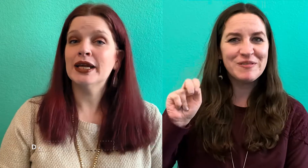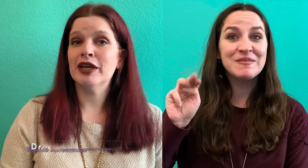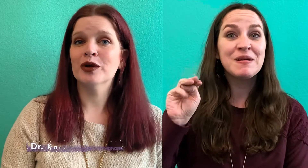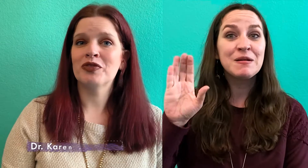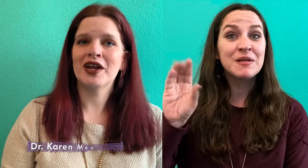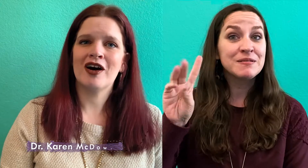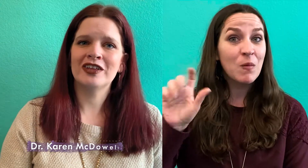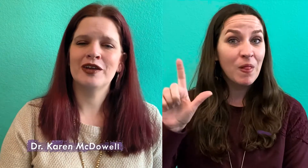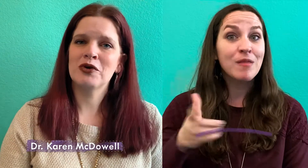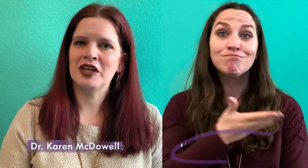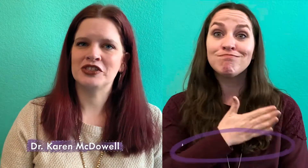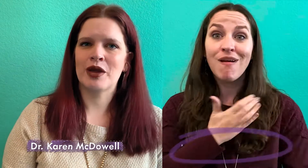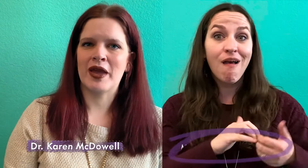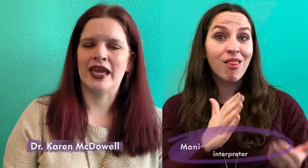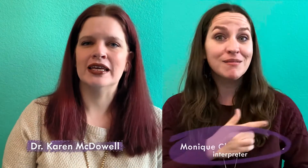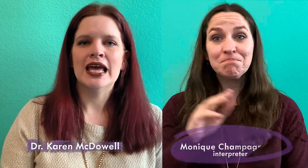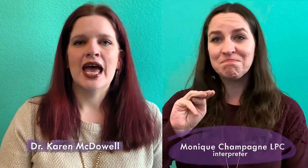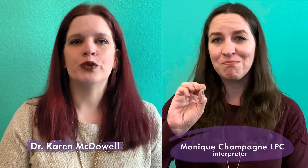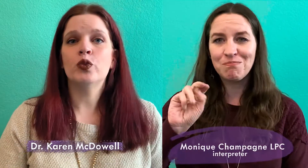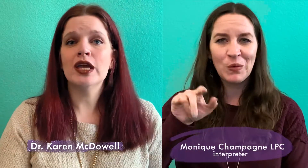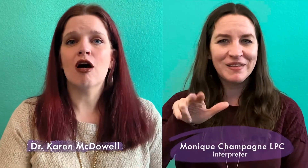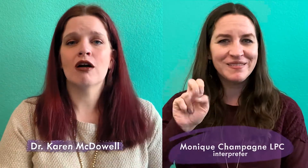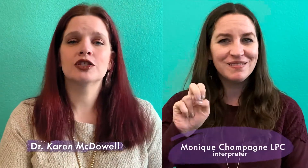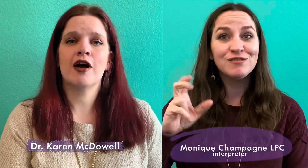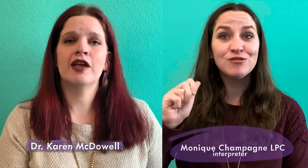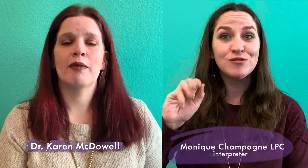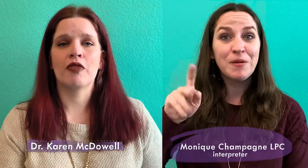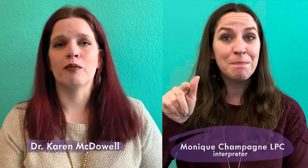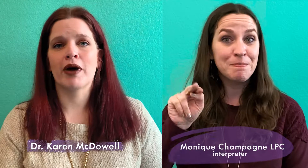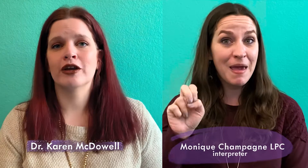I'm here with my colleague Monique Champagne and we are talking about the Myers-Briggs